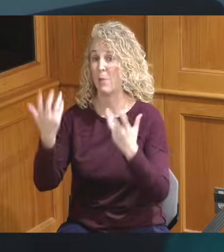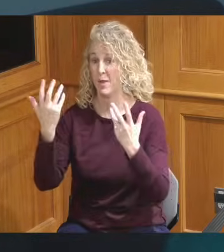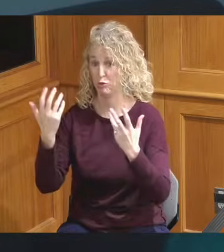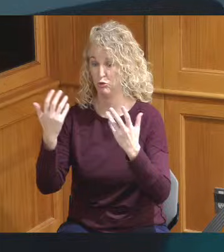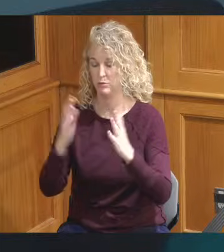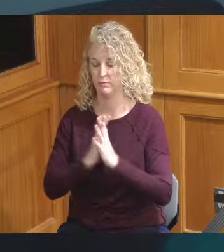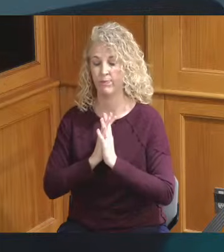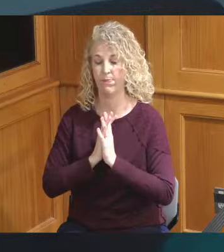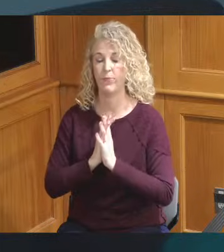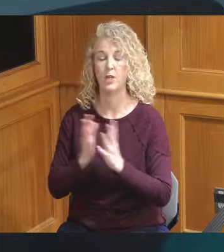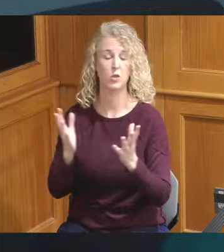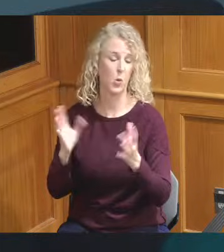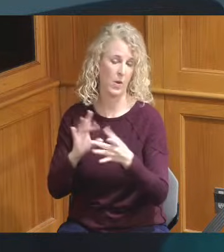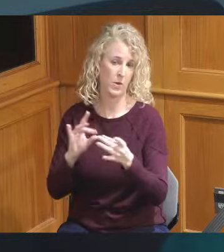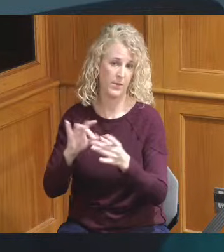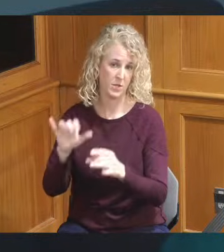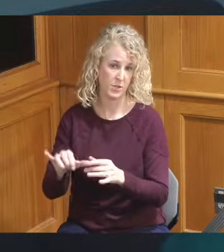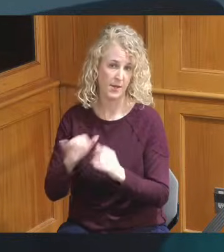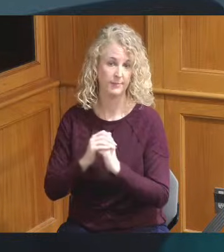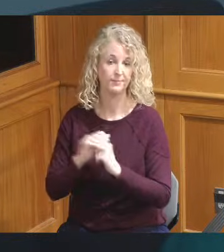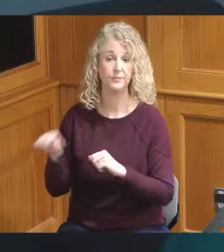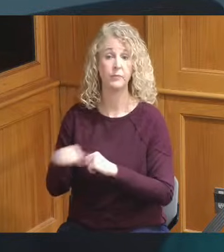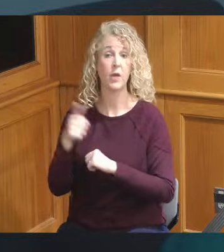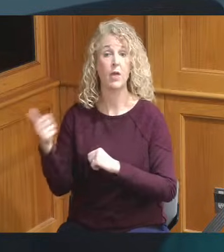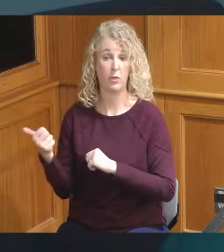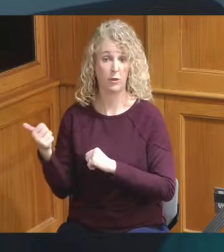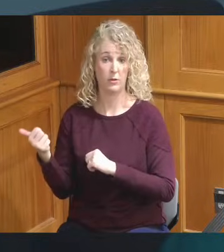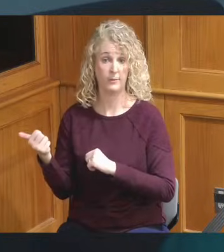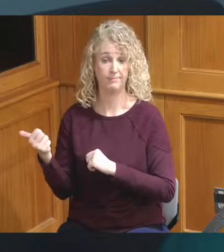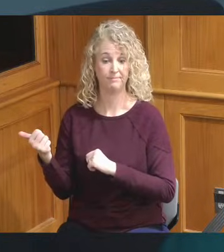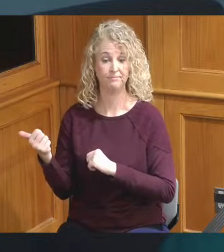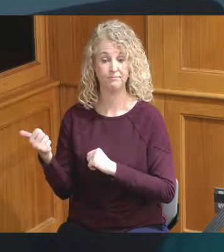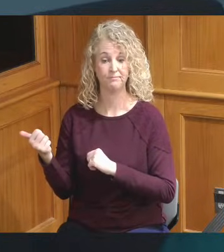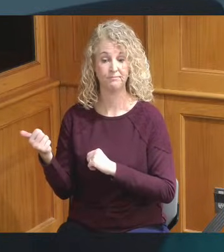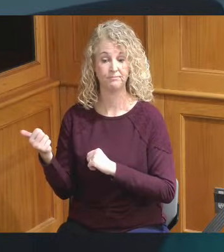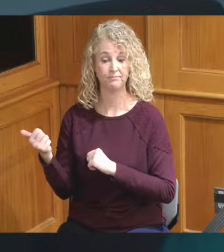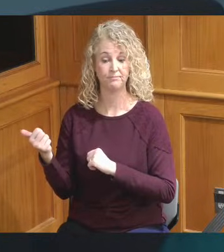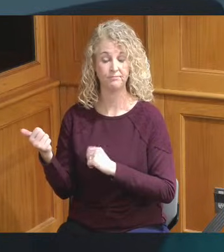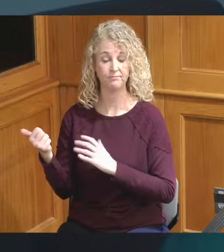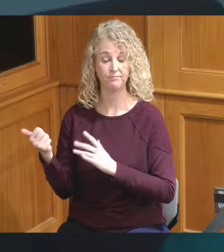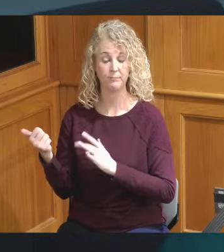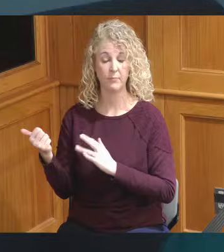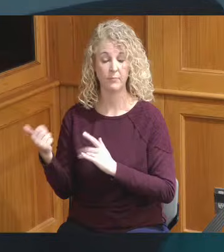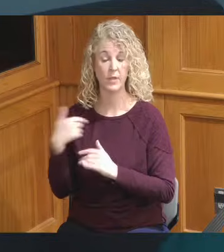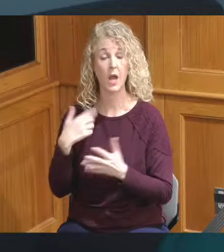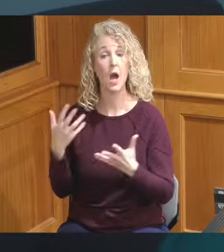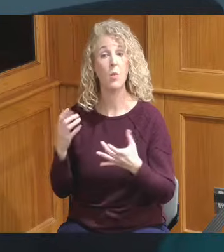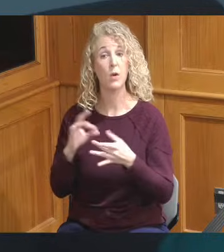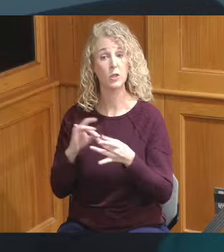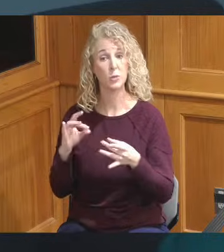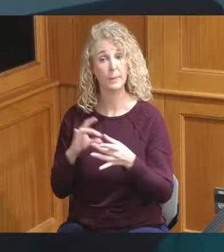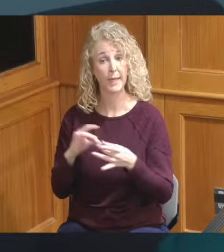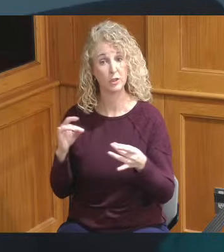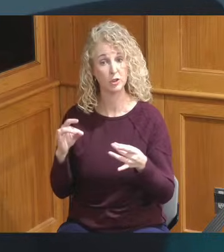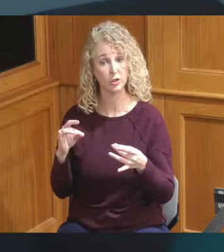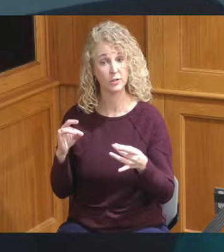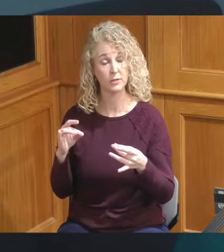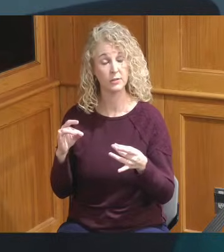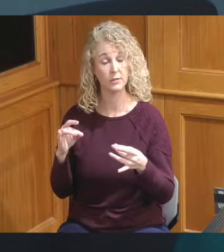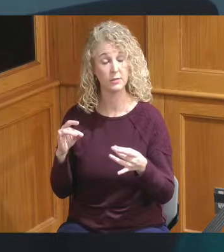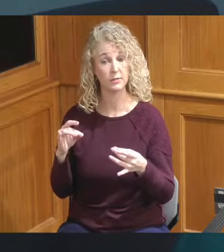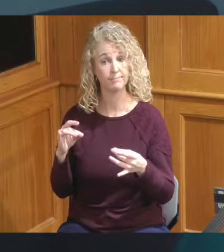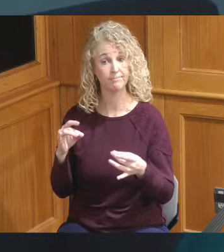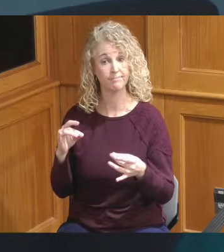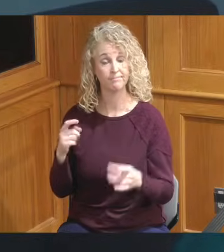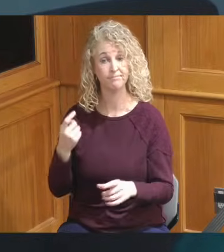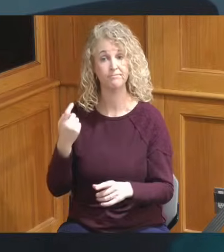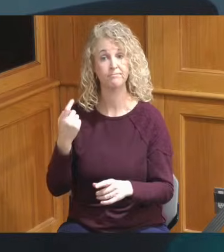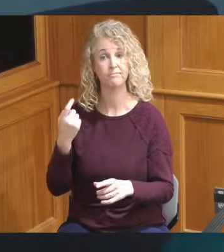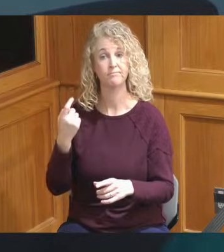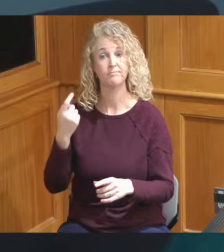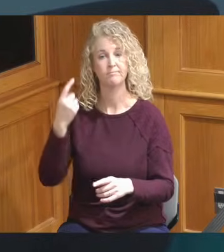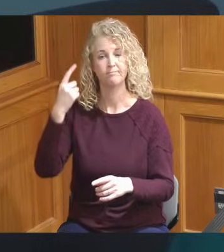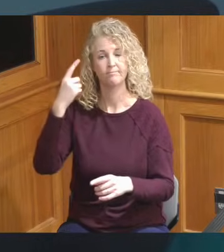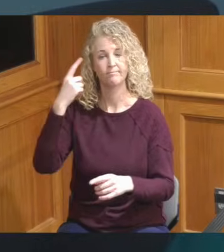to put that out there. the other thing wanted to bring up was I did meet and I think we'll have a